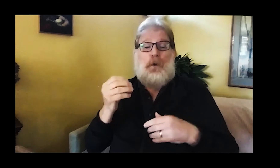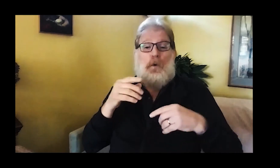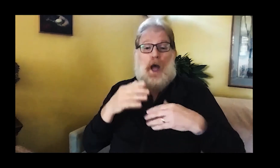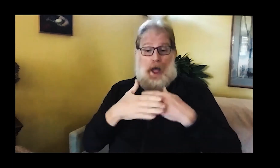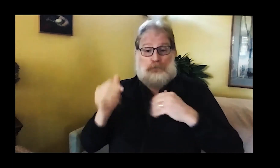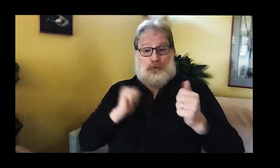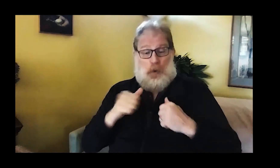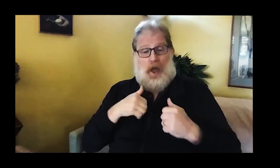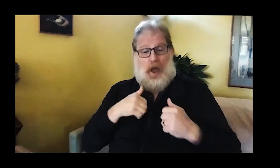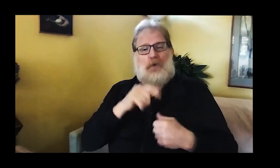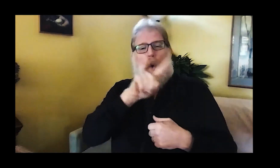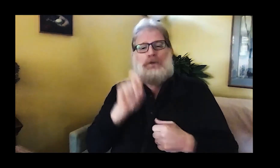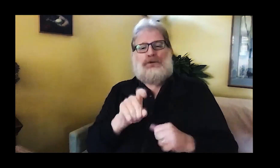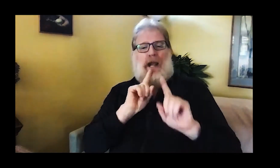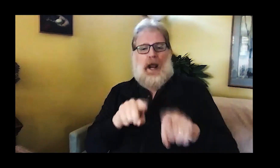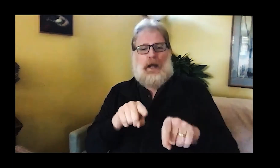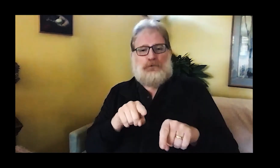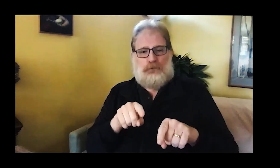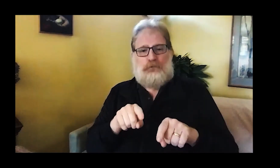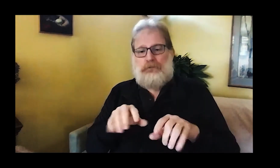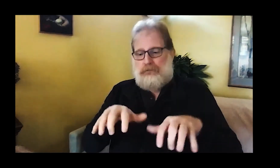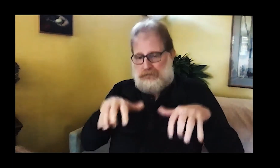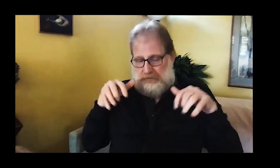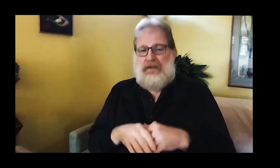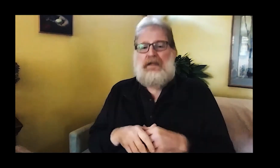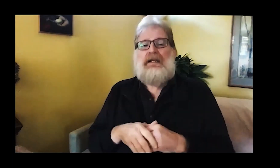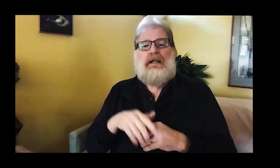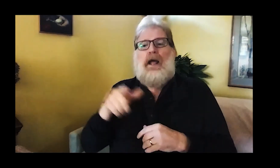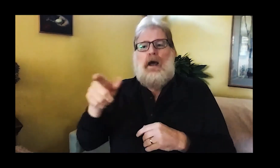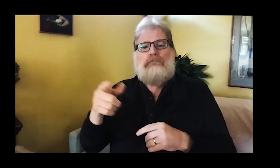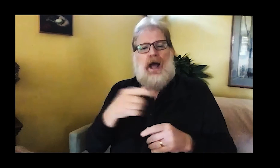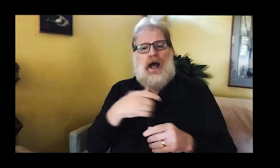and after the show they always had a question and answer period for the audience, and I had